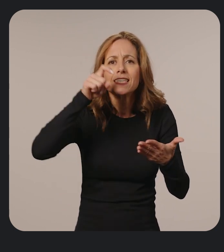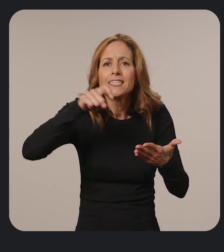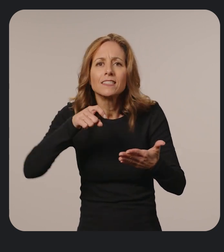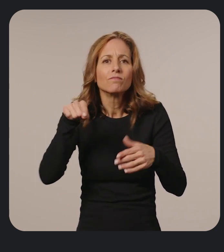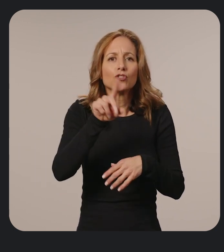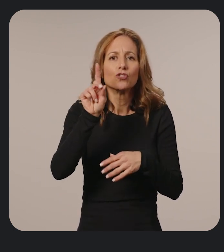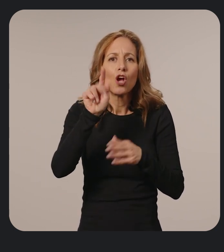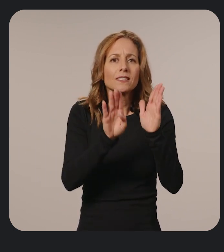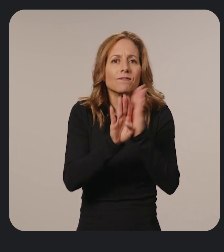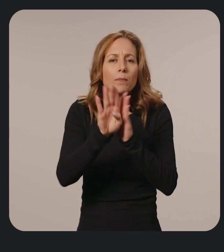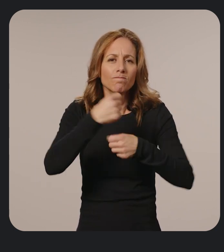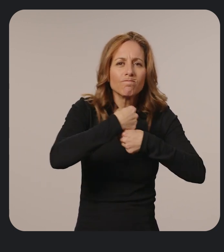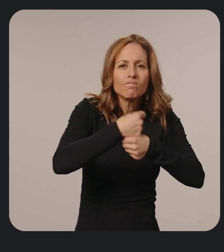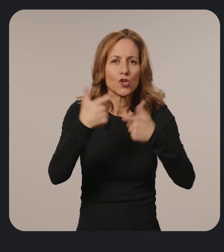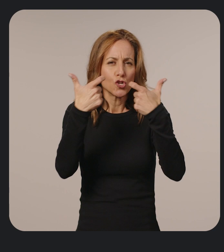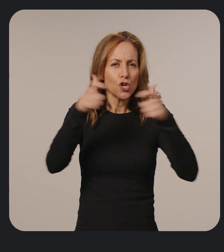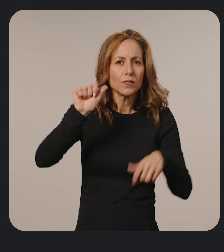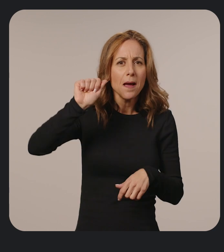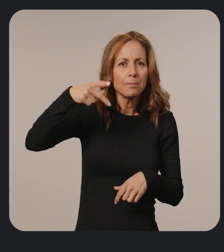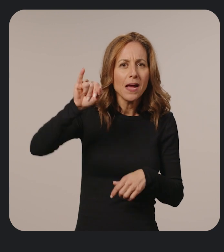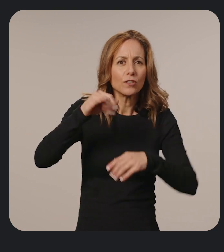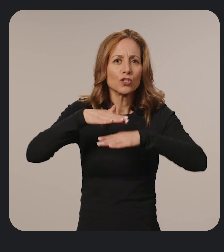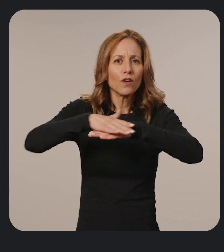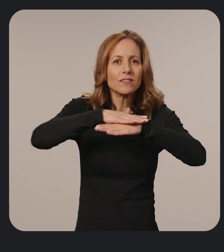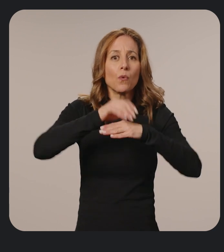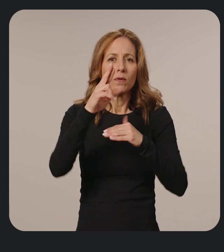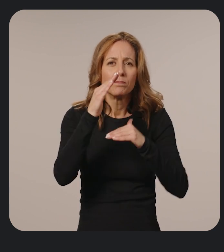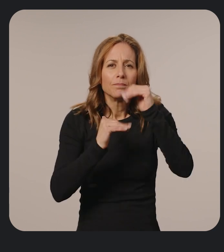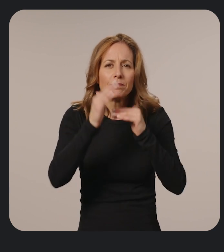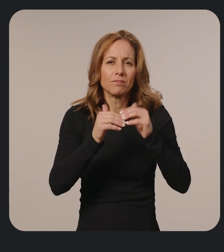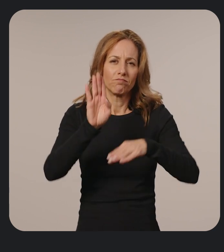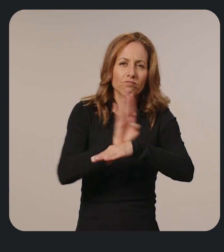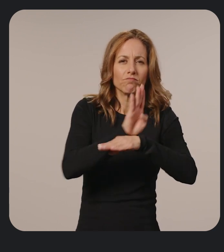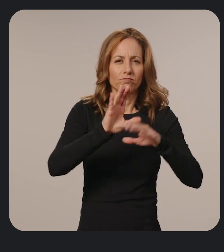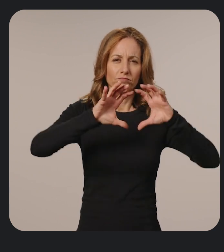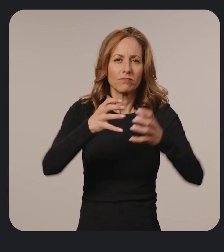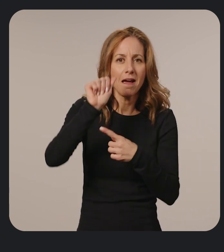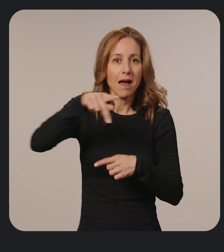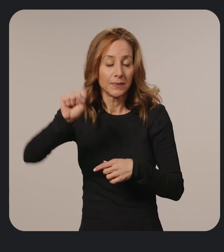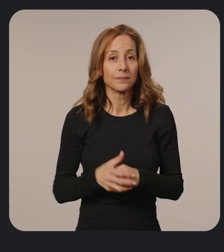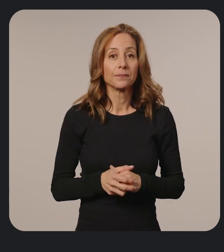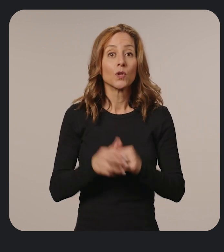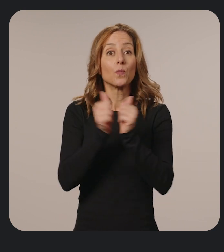addressing the needs of Dart developers crafting large API surfaces or building enterprise-class apps.